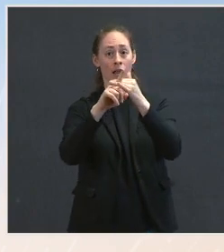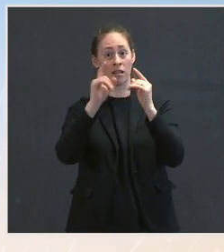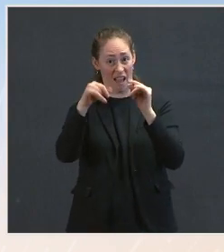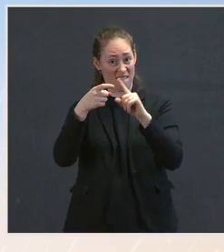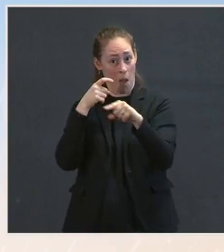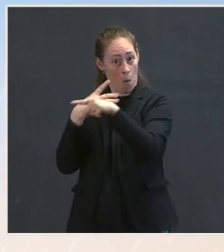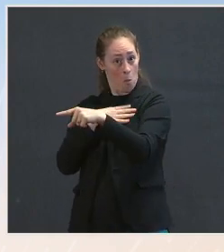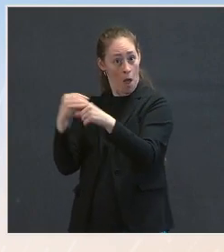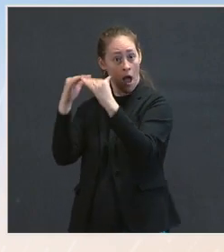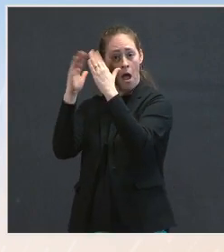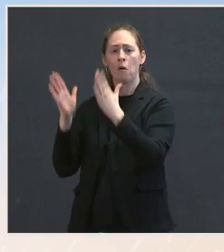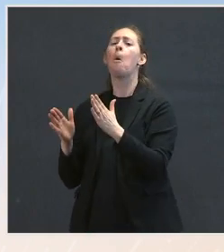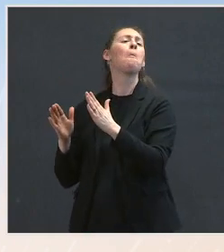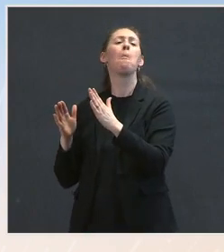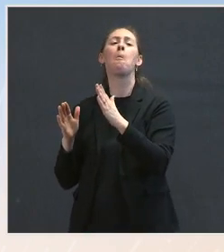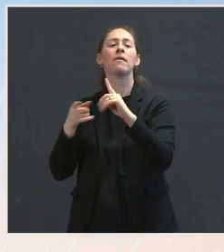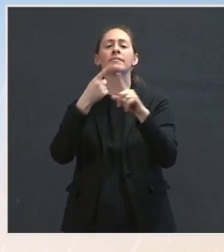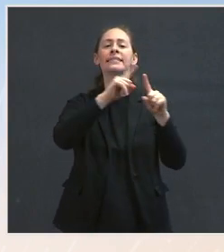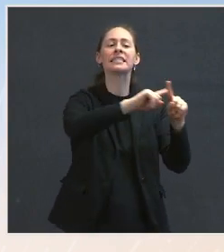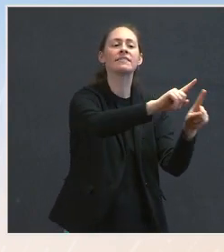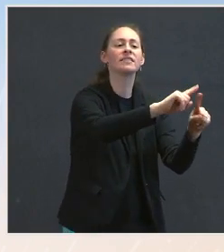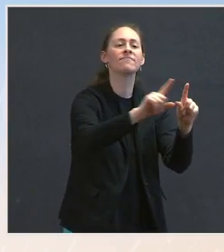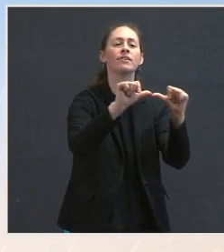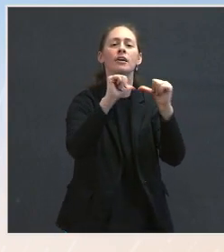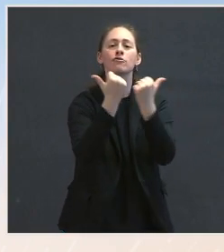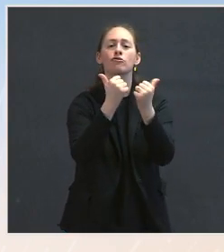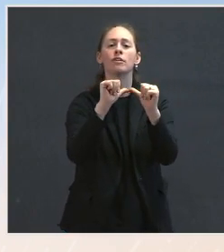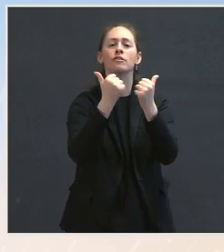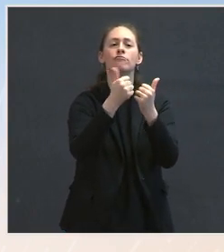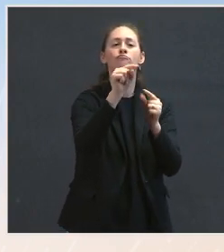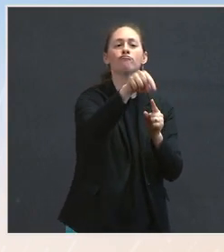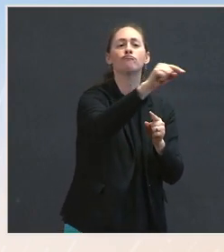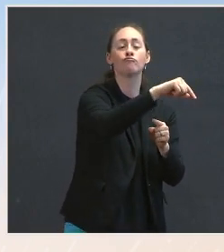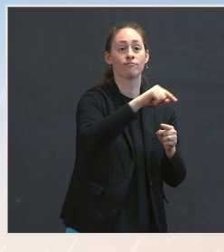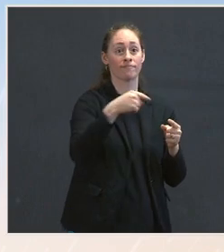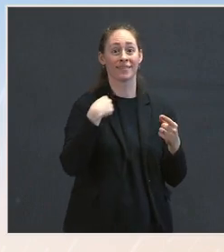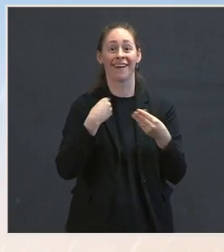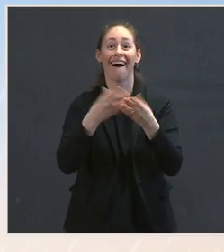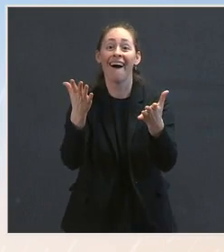But I don't have anything to preview for you at this point in time. Go ahead, Lalit. The Press: Thank you.